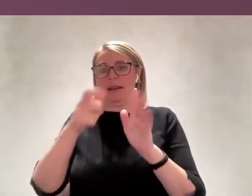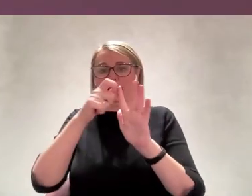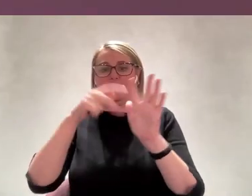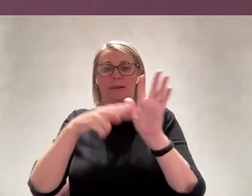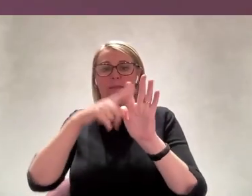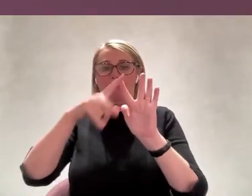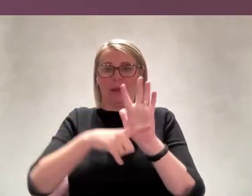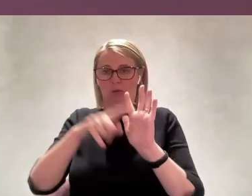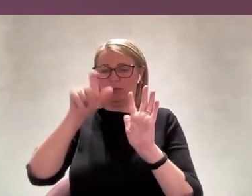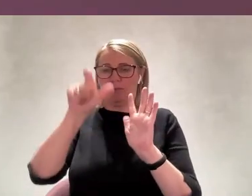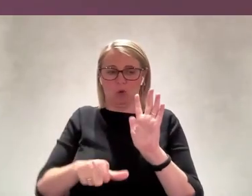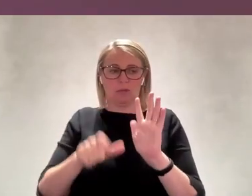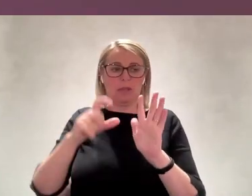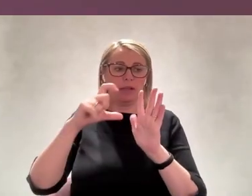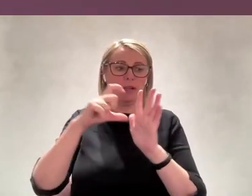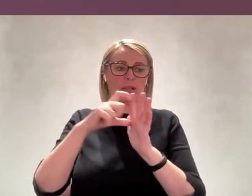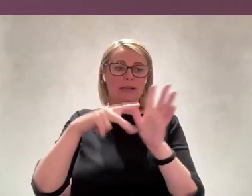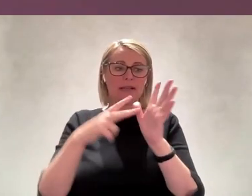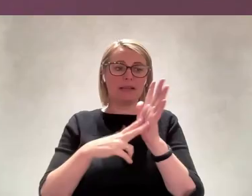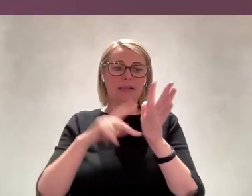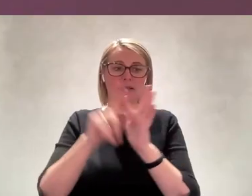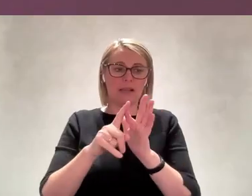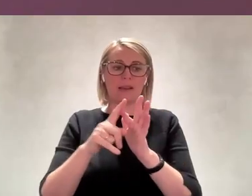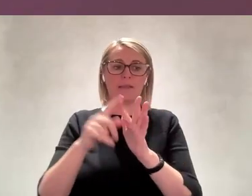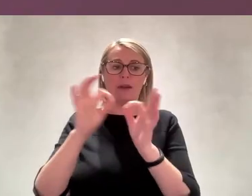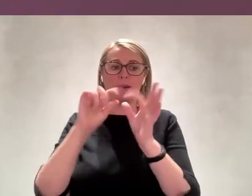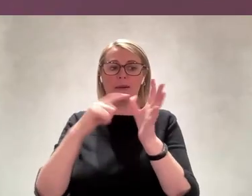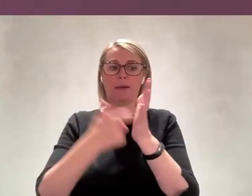panellist, Dave Barry, Deputy Victorian Auditor General.